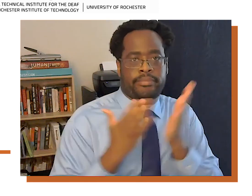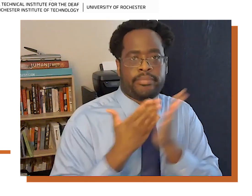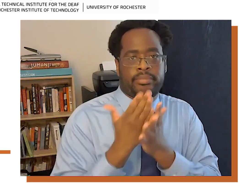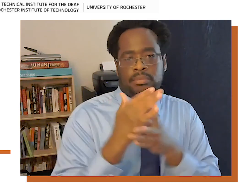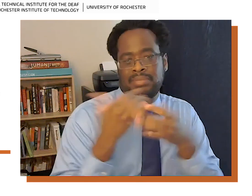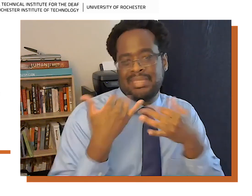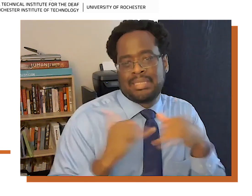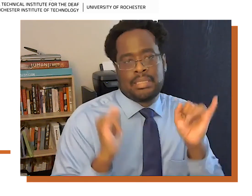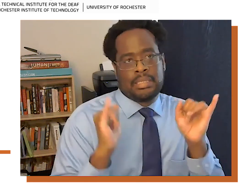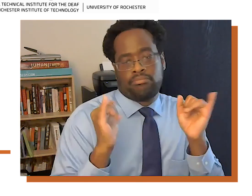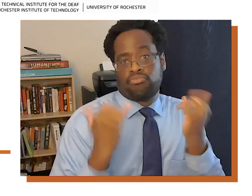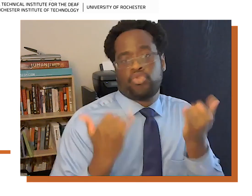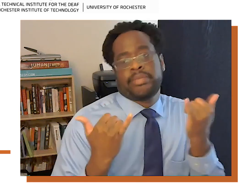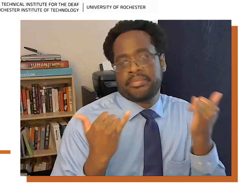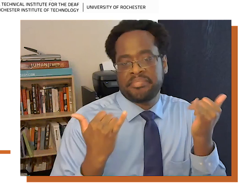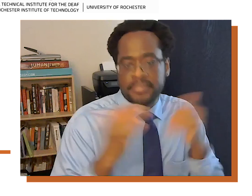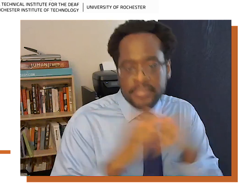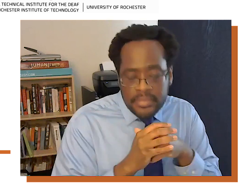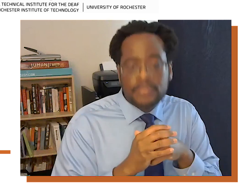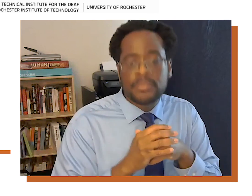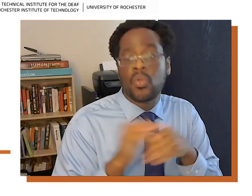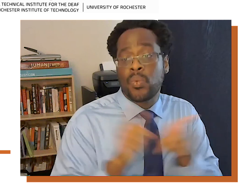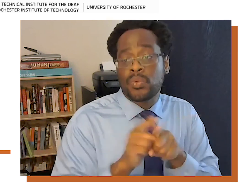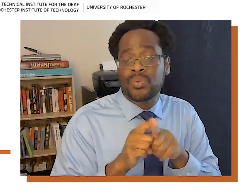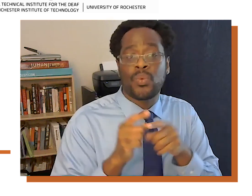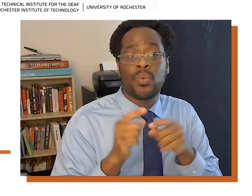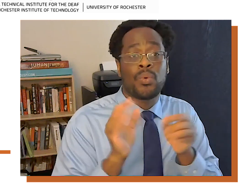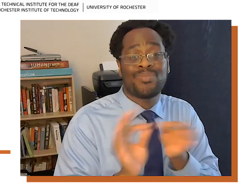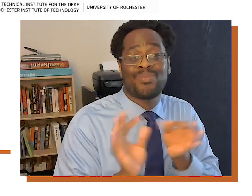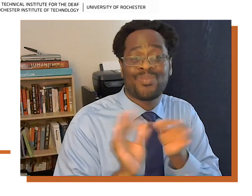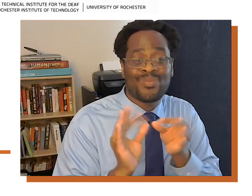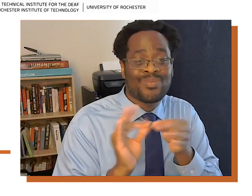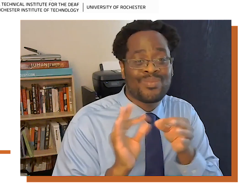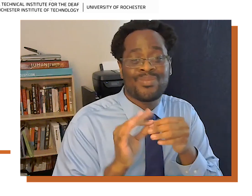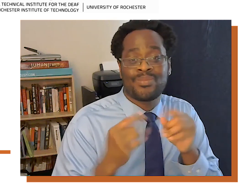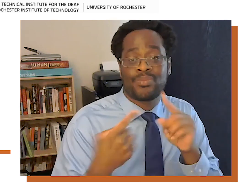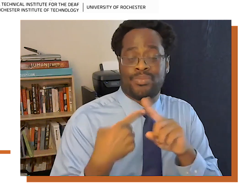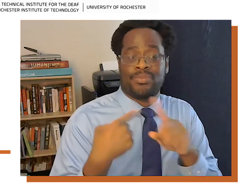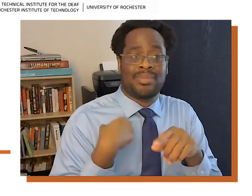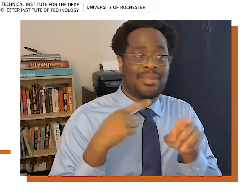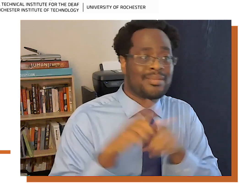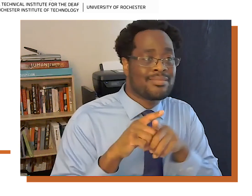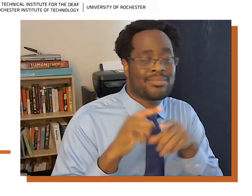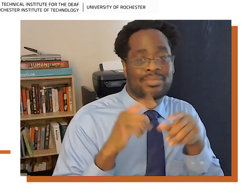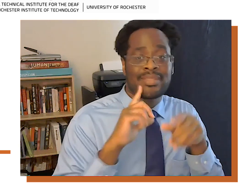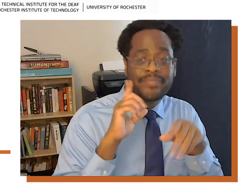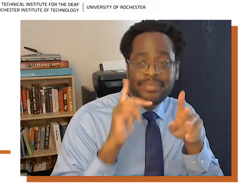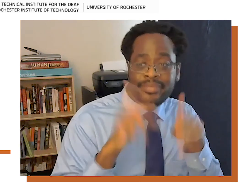I'm very aware of what I'm trying to navigate through, but I also know that I'm not the only one...